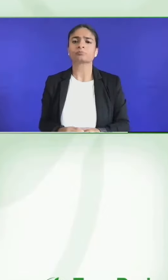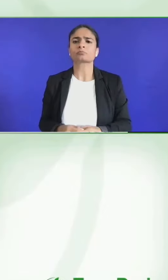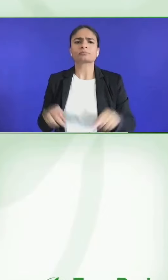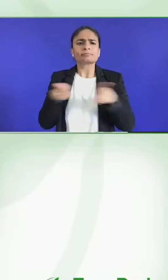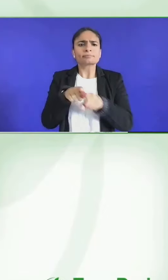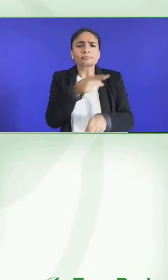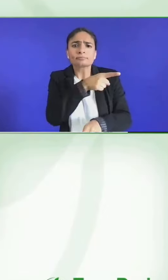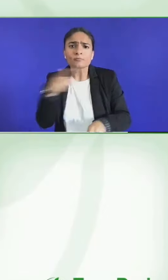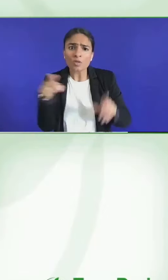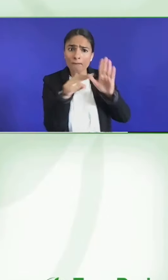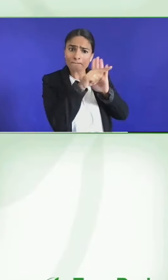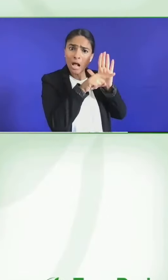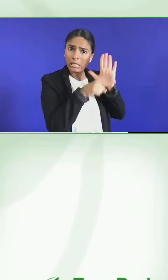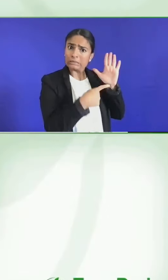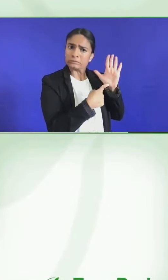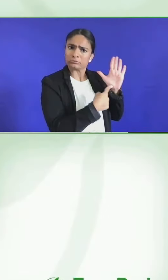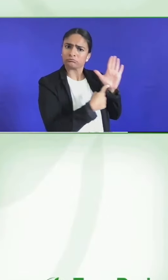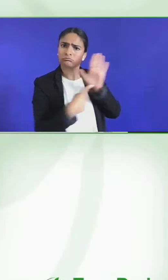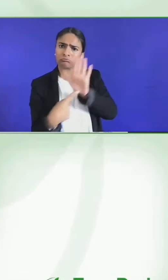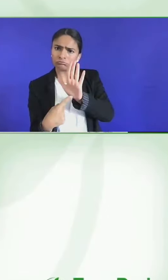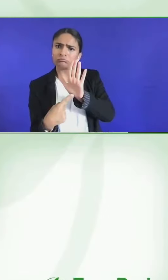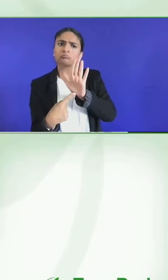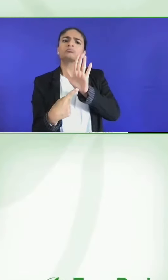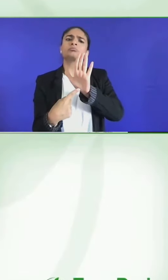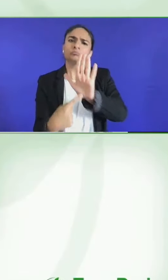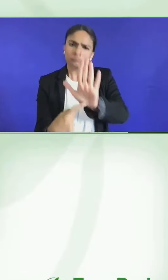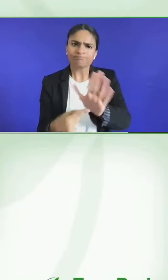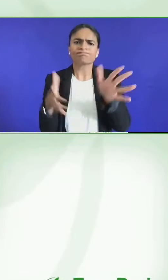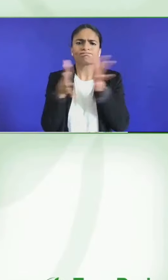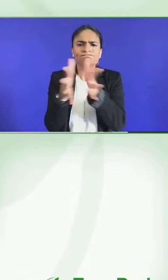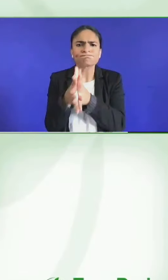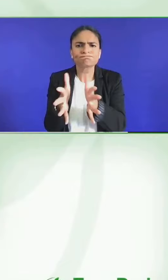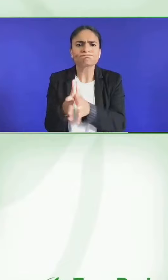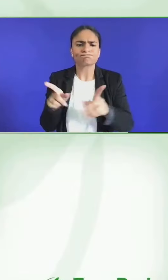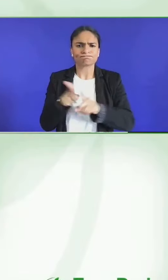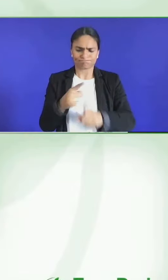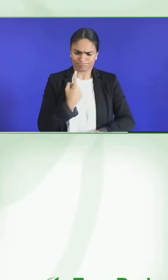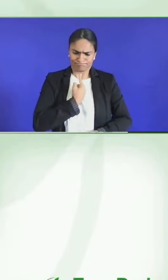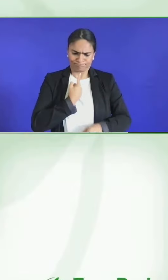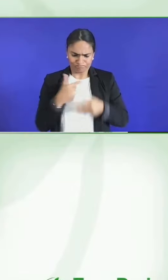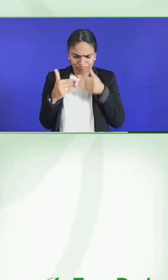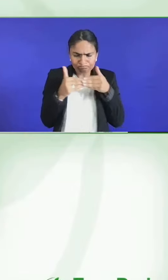And maybe the starting point is very much that care needs to take a